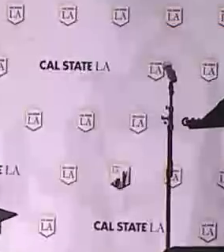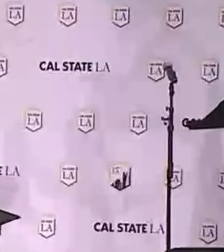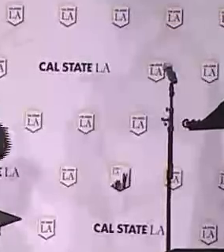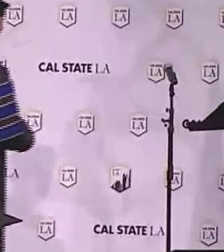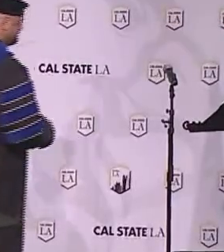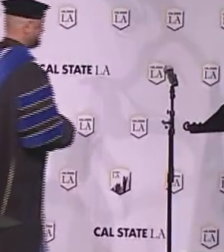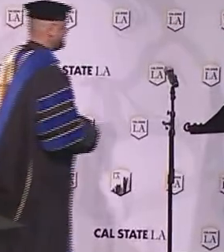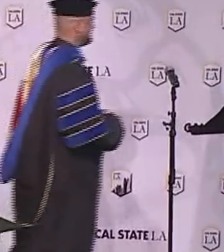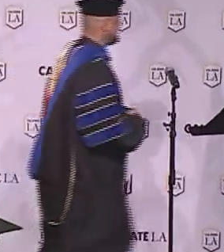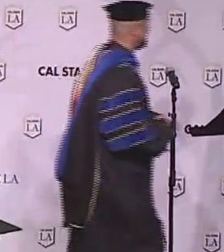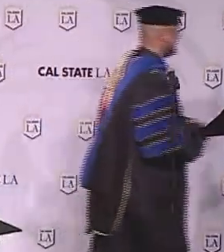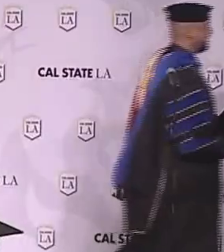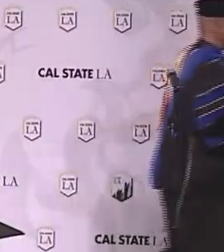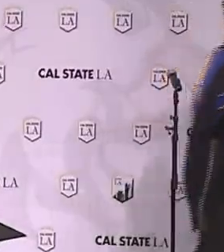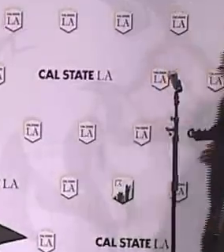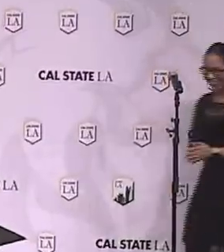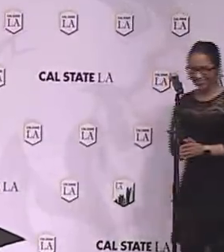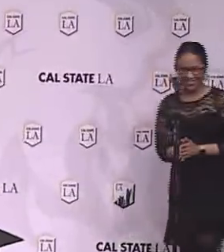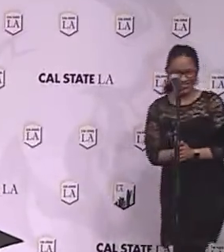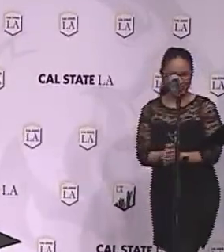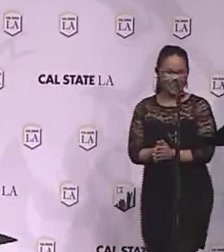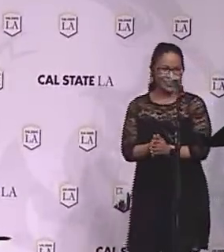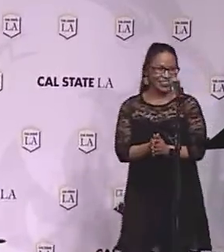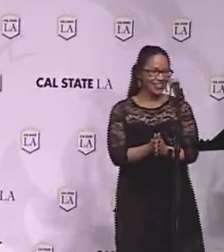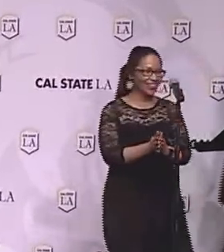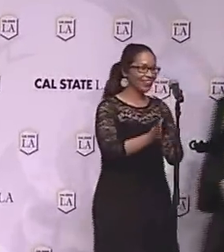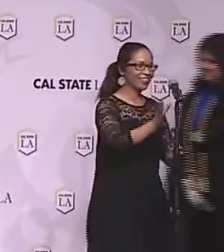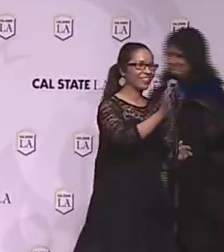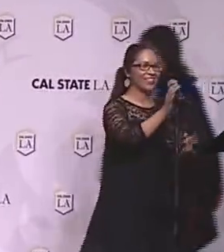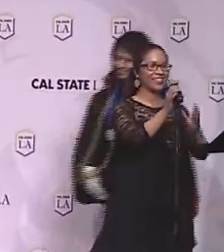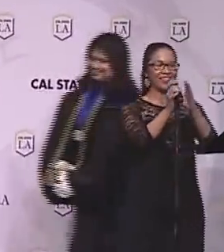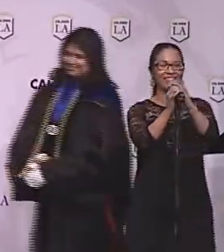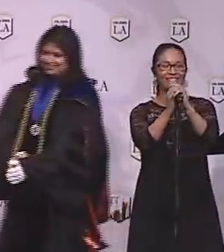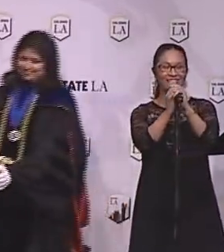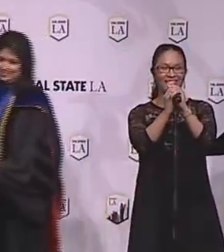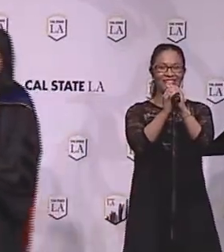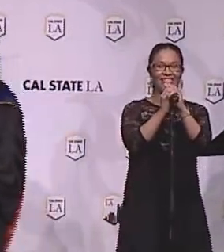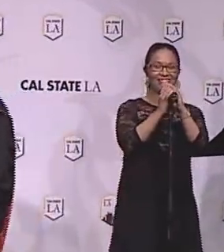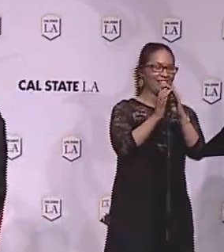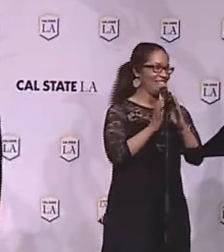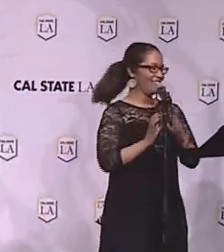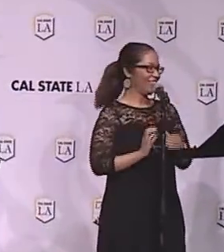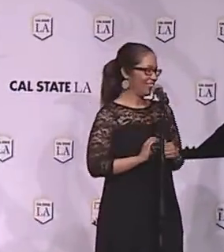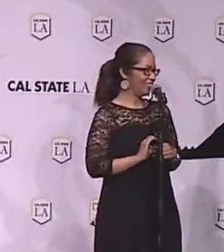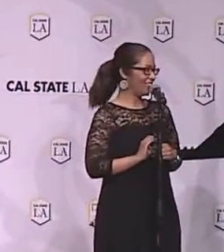HYMN WILL BE PERFORMED BY CAL STATE LA STUDENT, DESIREE GONZALEZ, WHO WILL BE ACCOMPANIED BY THE CAL